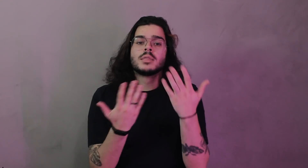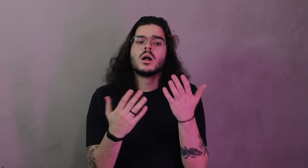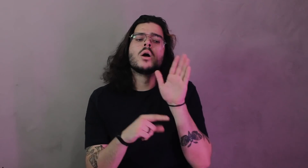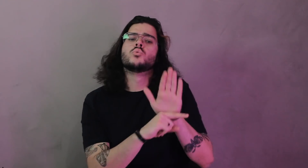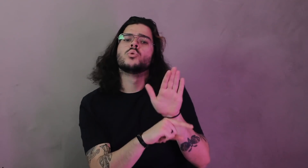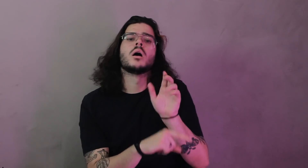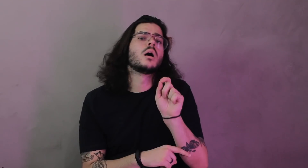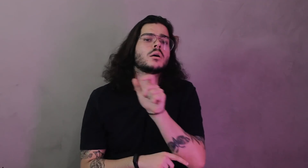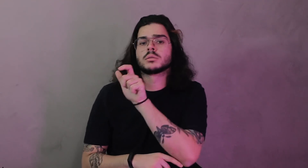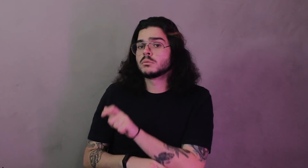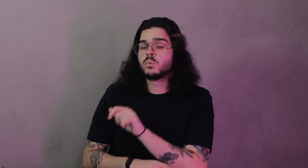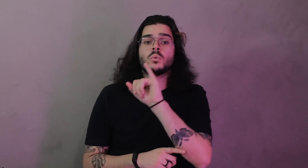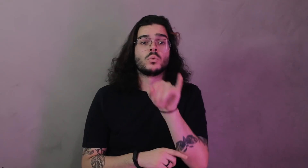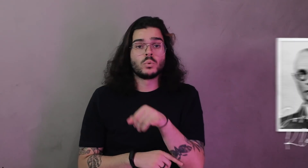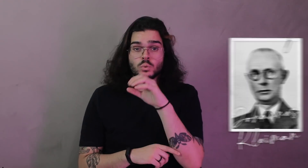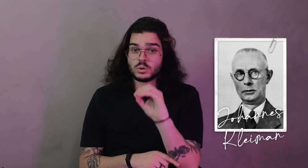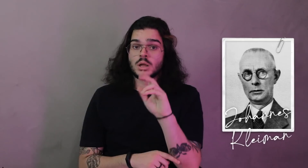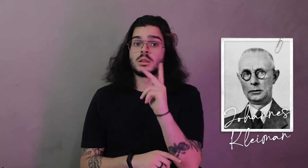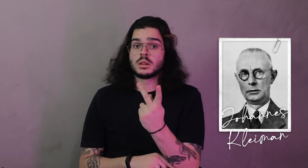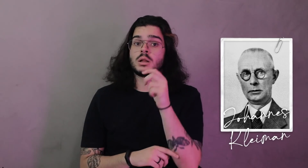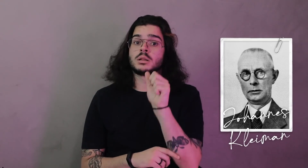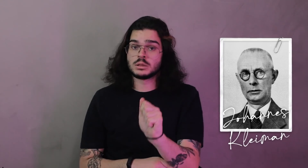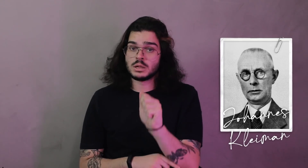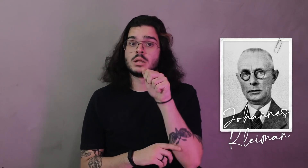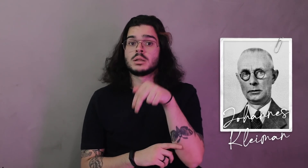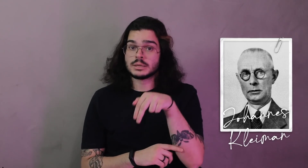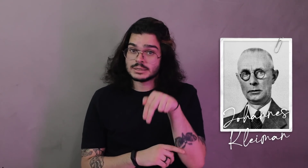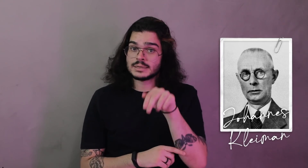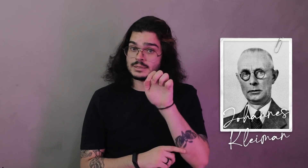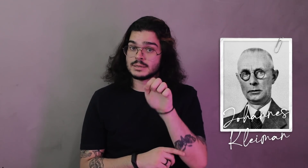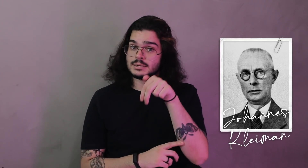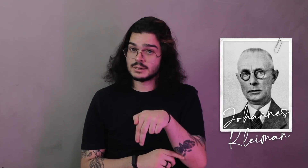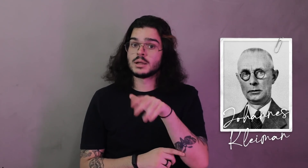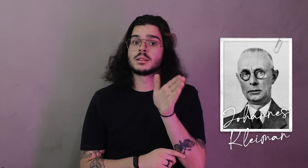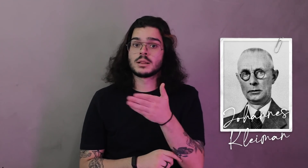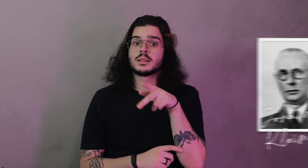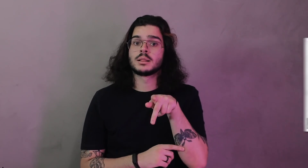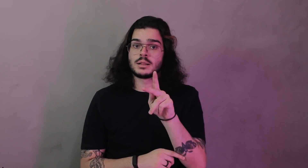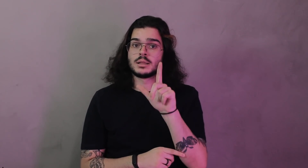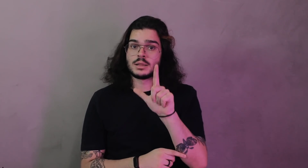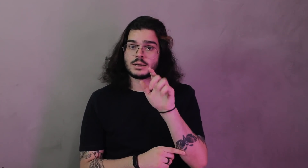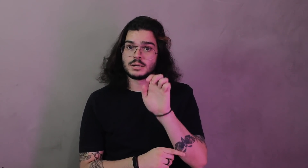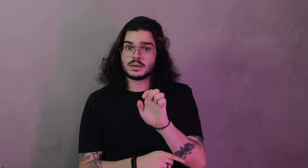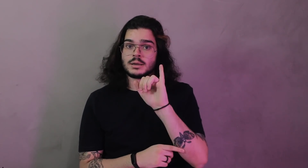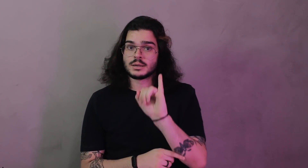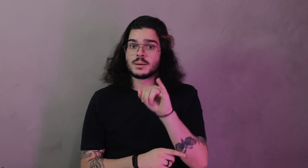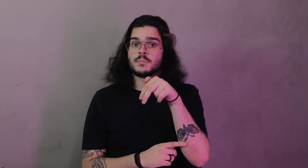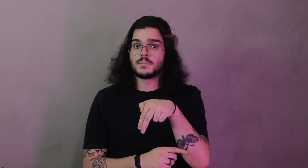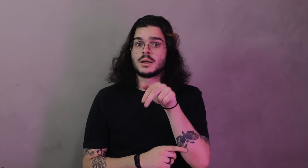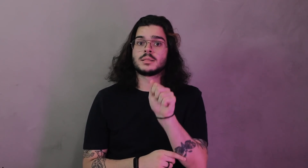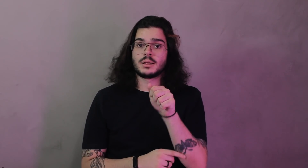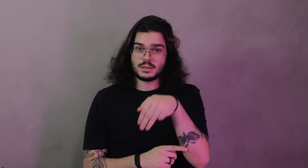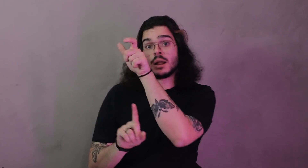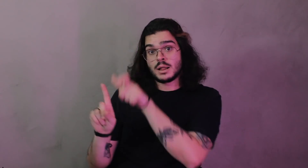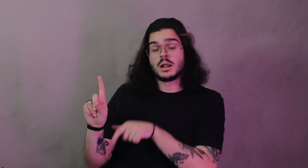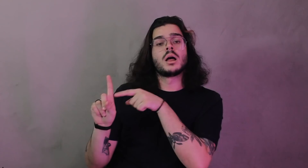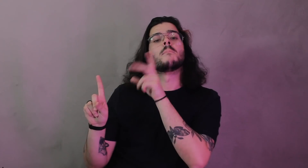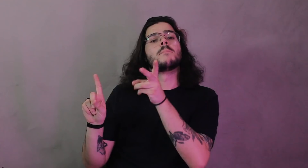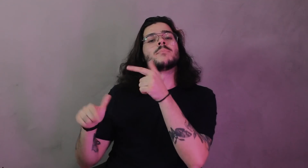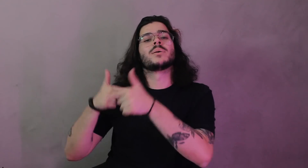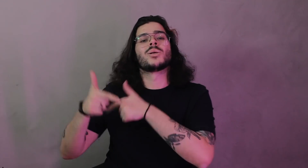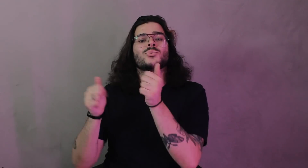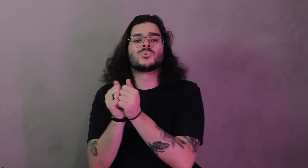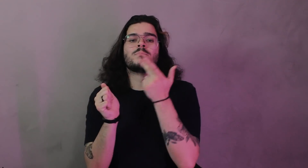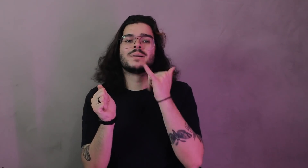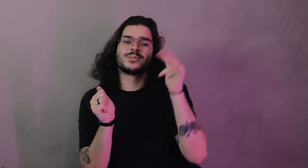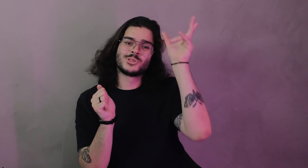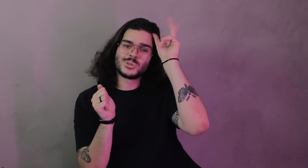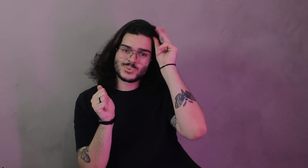with the help of Johannes Kleiman, with whom Otto worked,